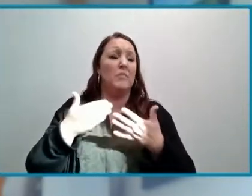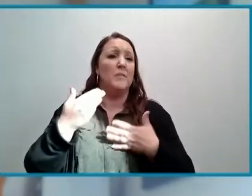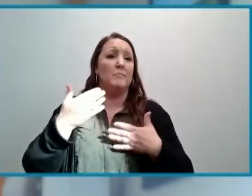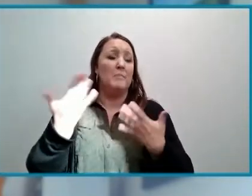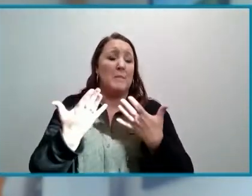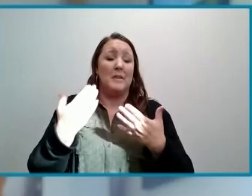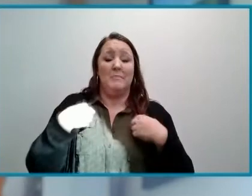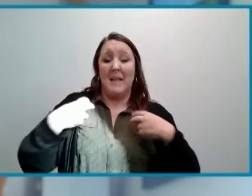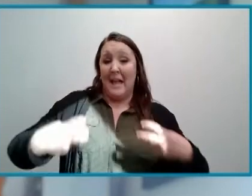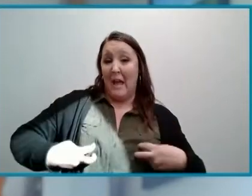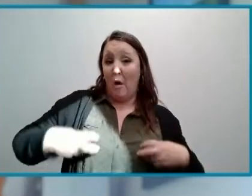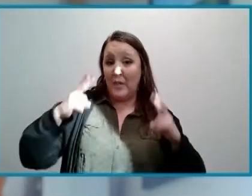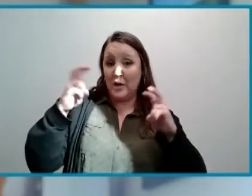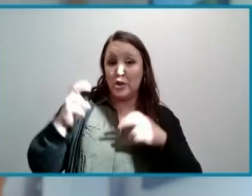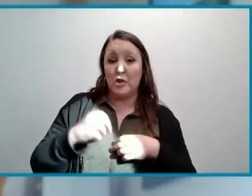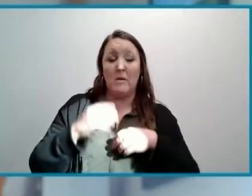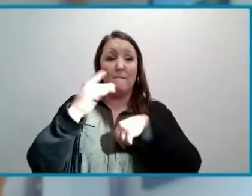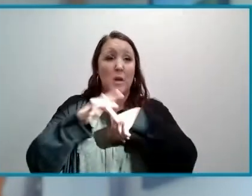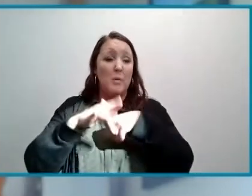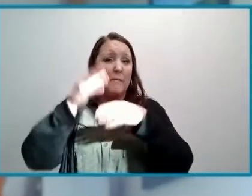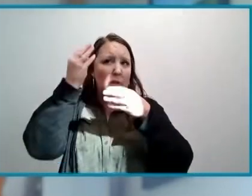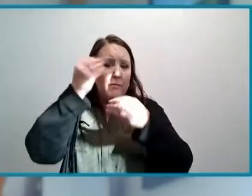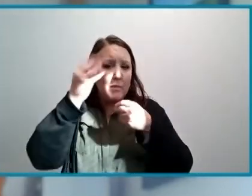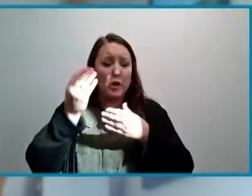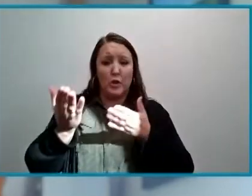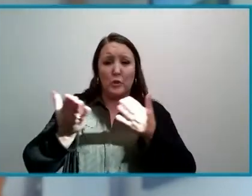availability of information of services, uh, you know,